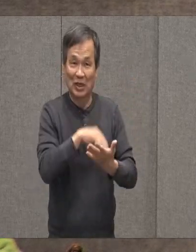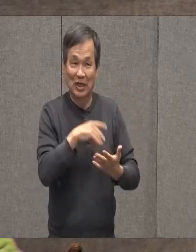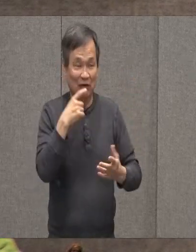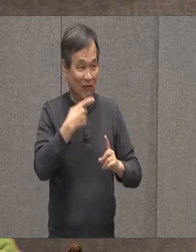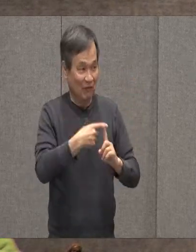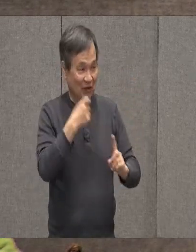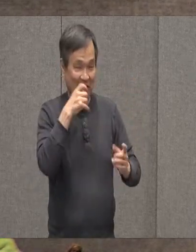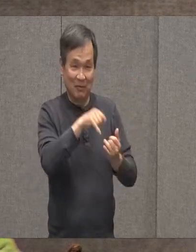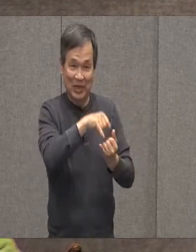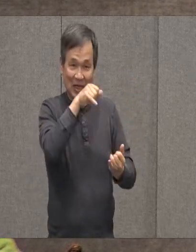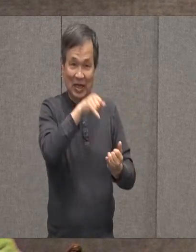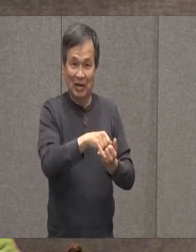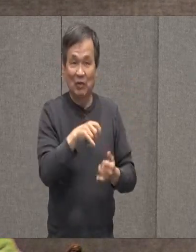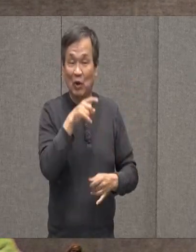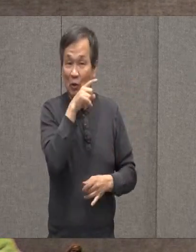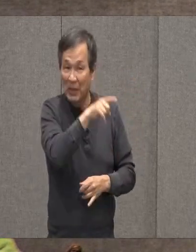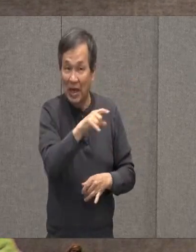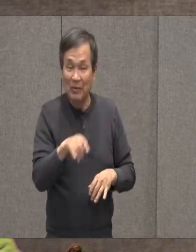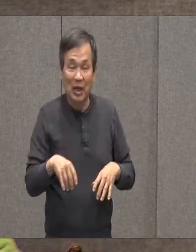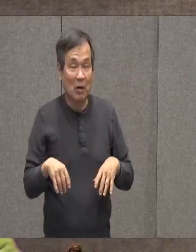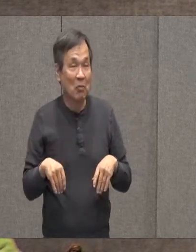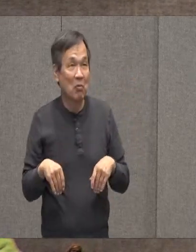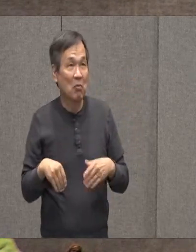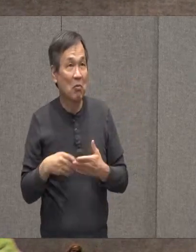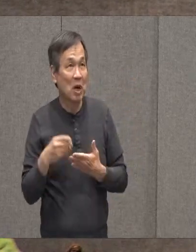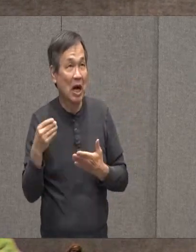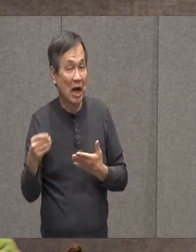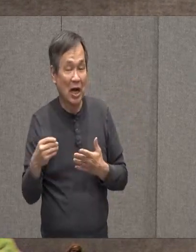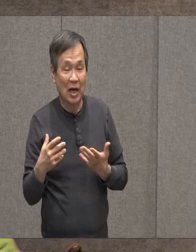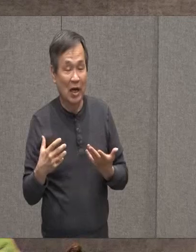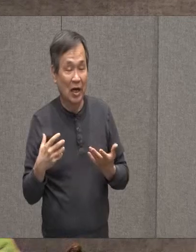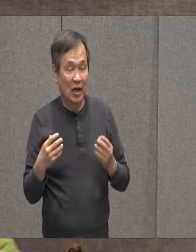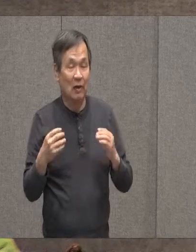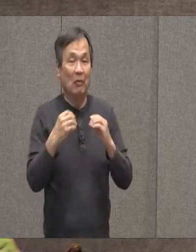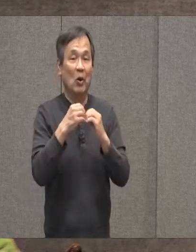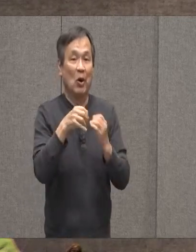Maybe he'll use it to buy and raise more hippos.